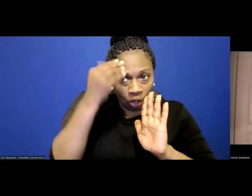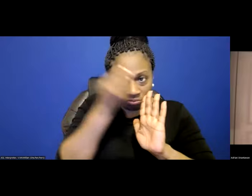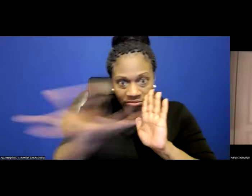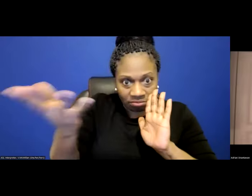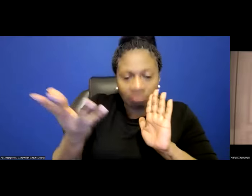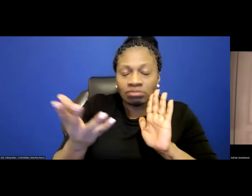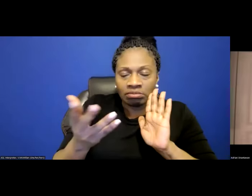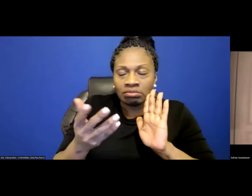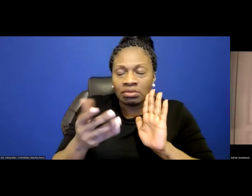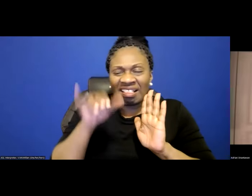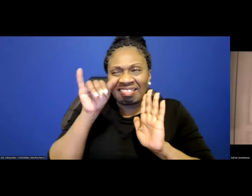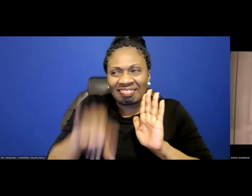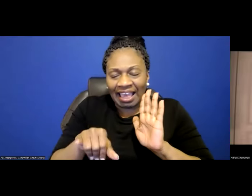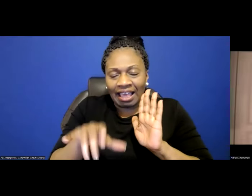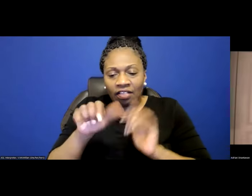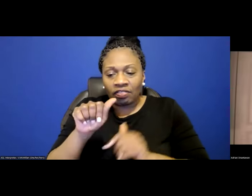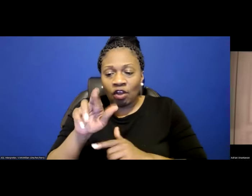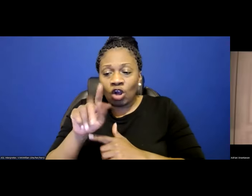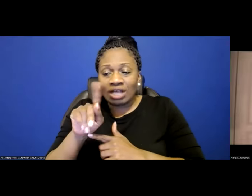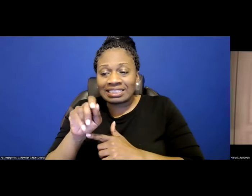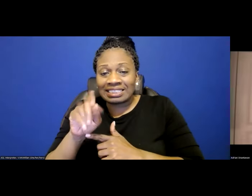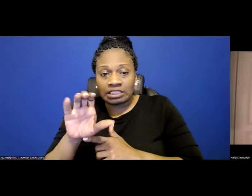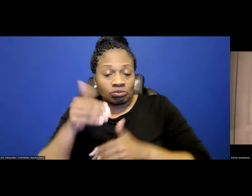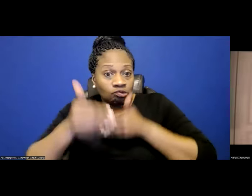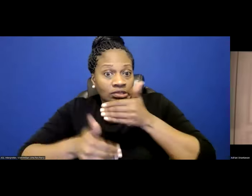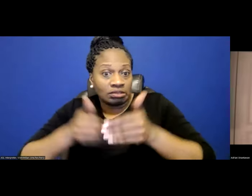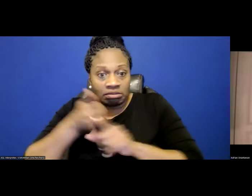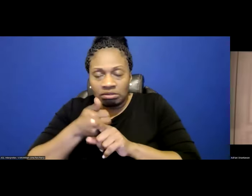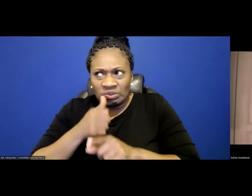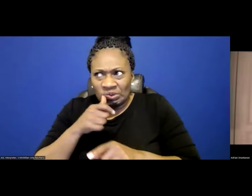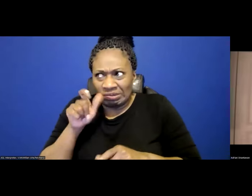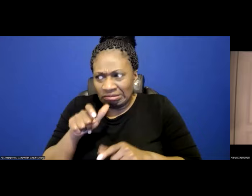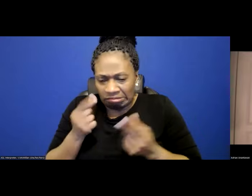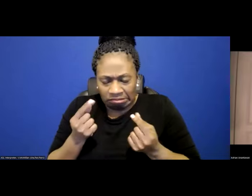I think that the artistic process itself, like, we don't have to worry about anything